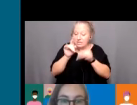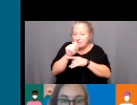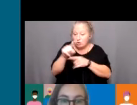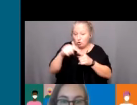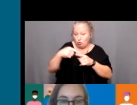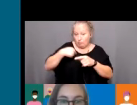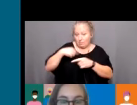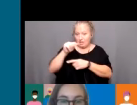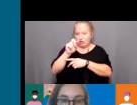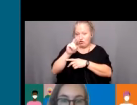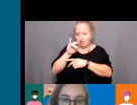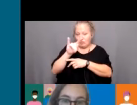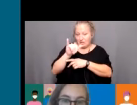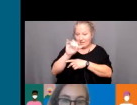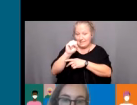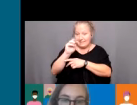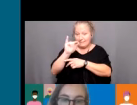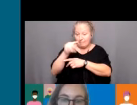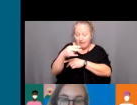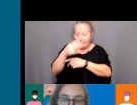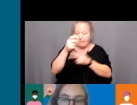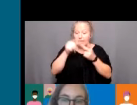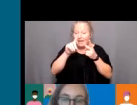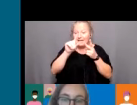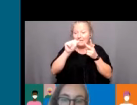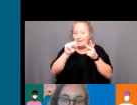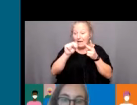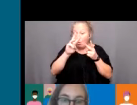Trinity Smyth, Dan Woo, or our colleague, Britt Higgins.